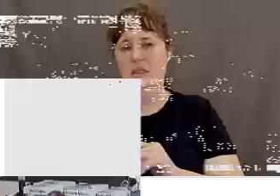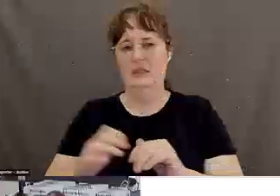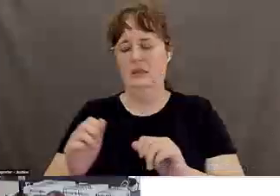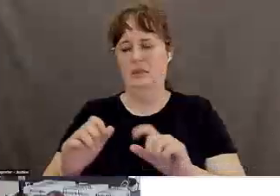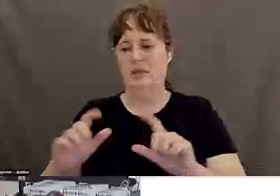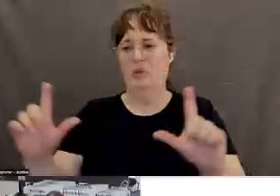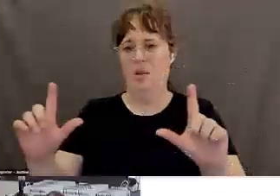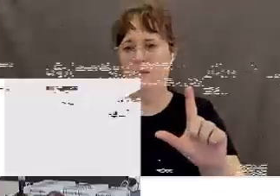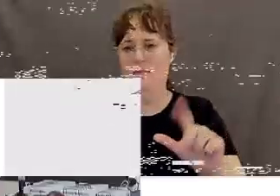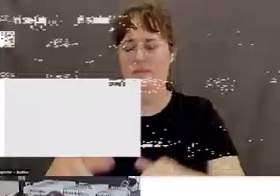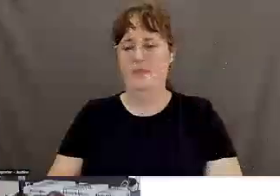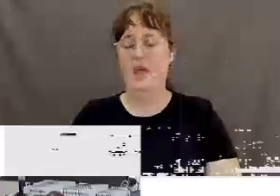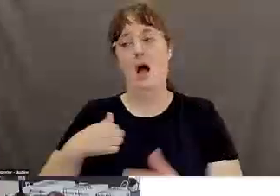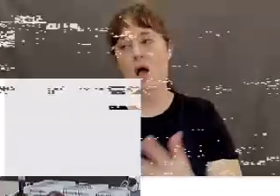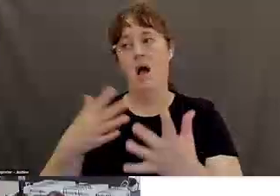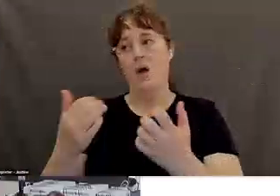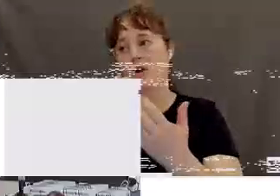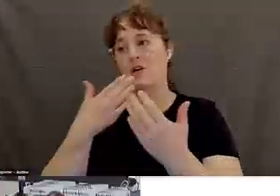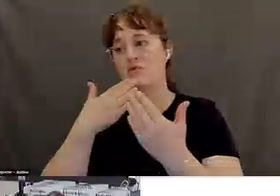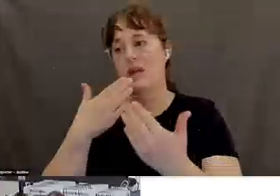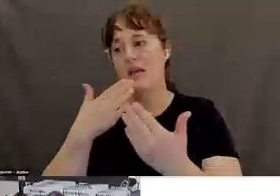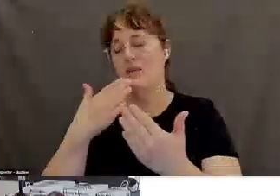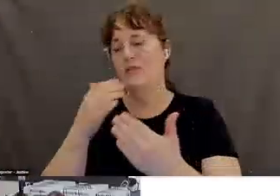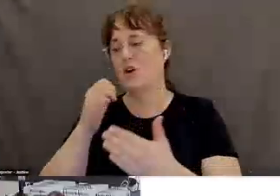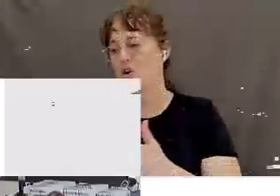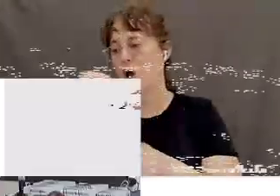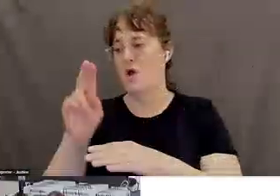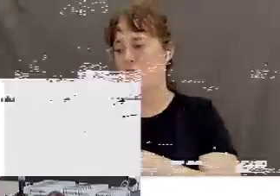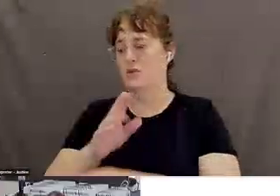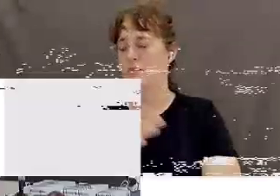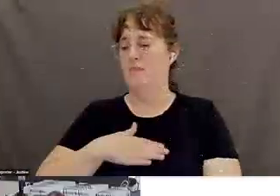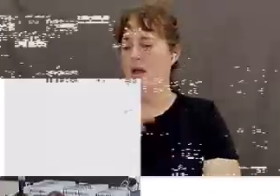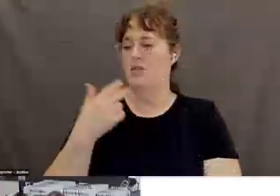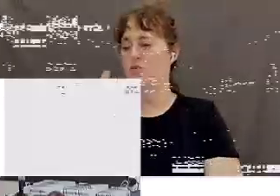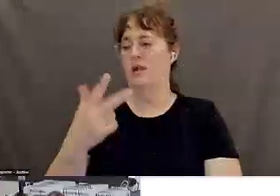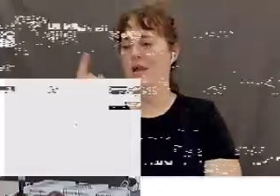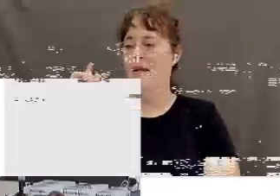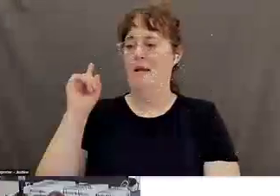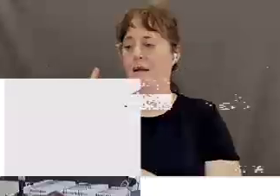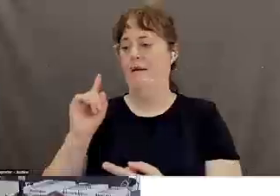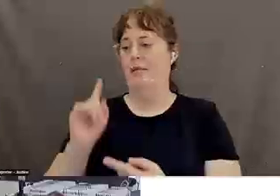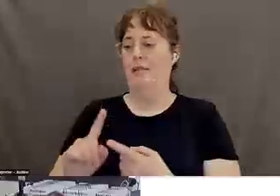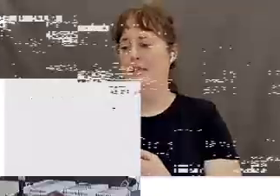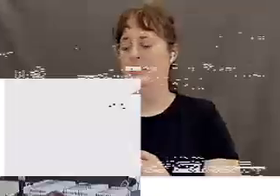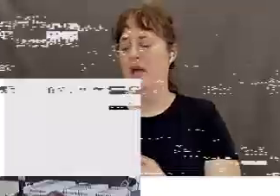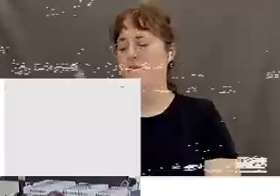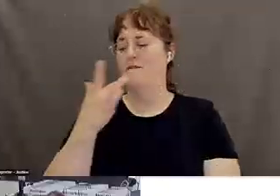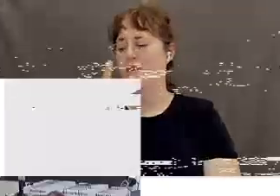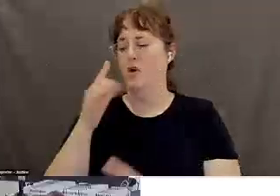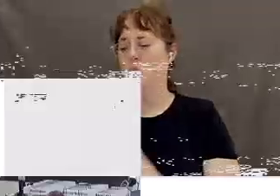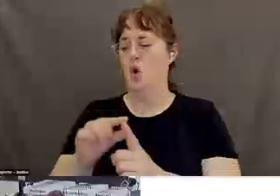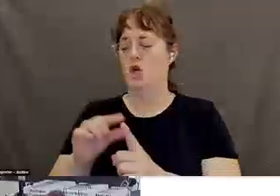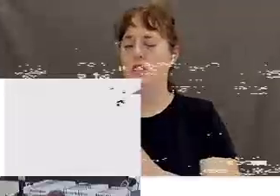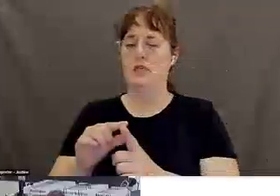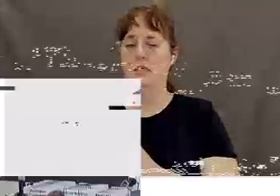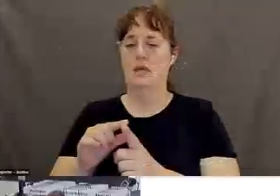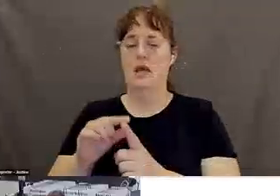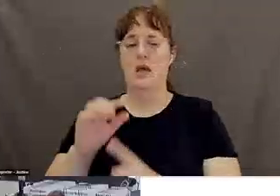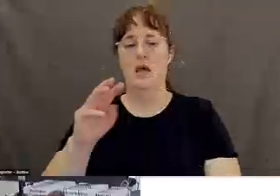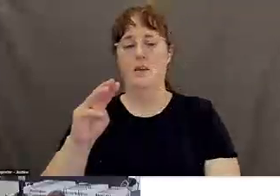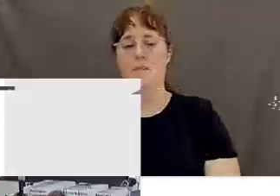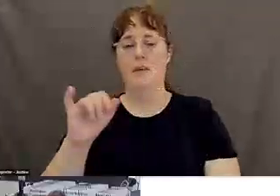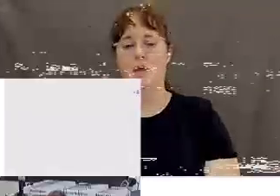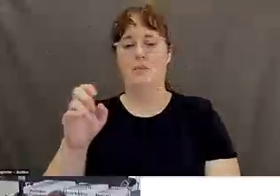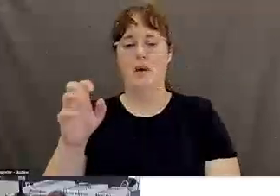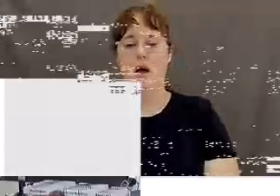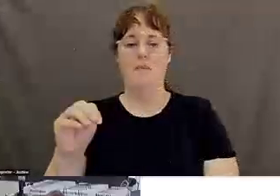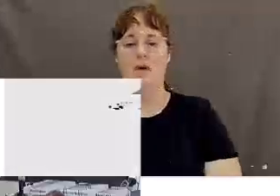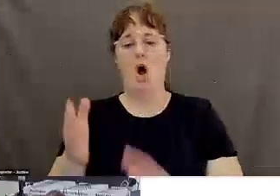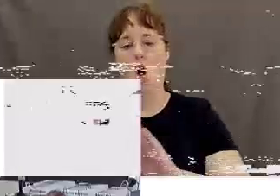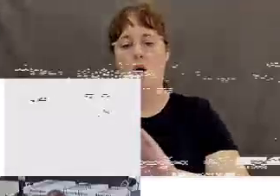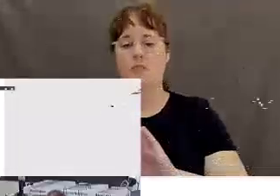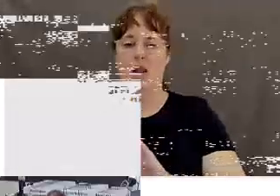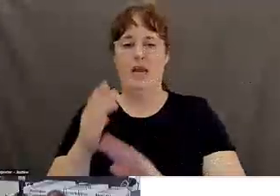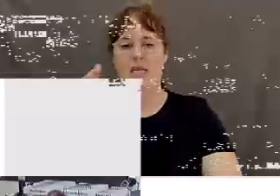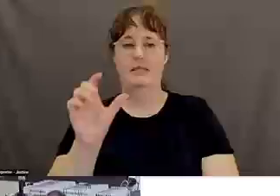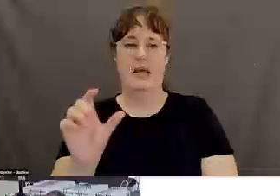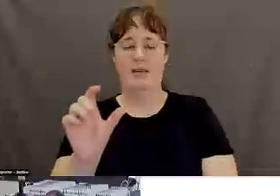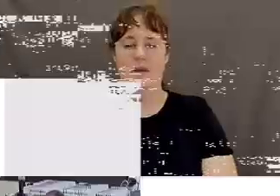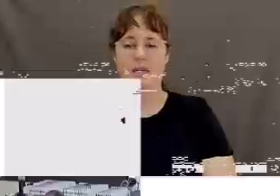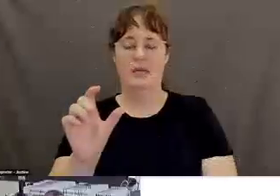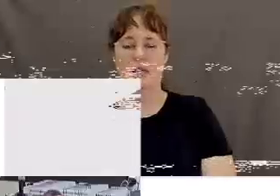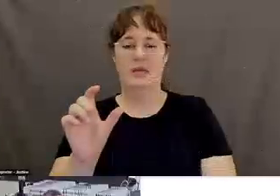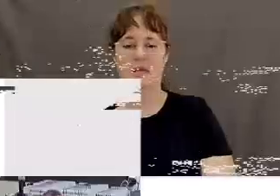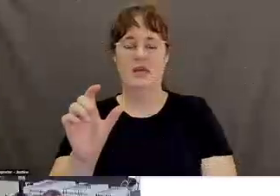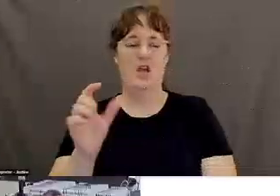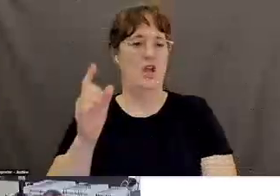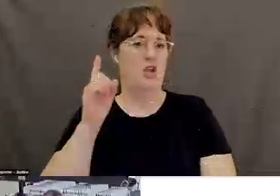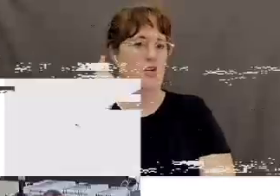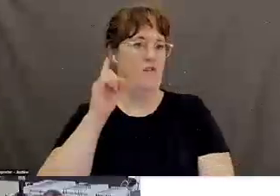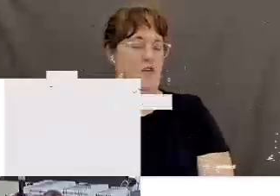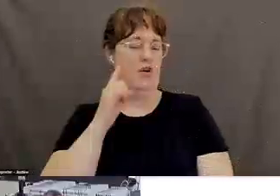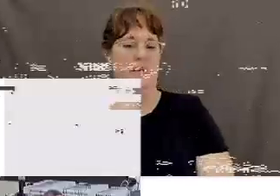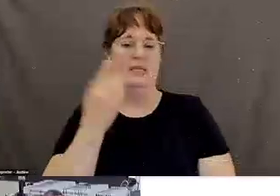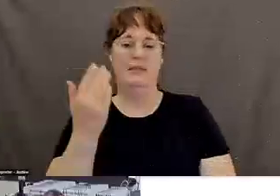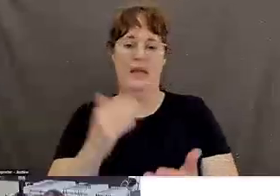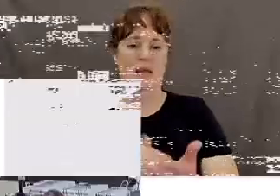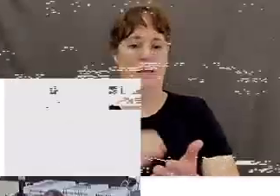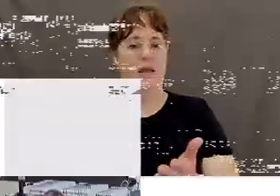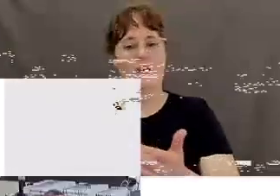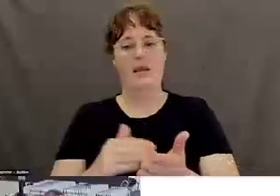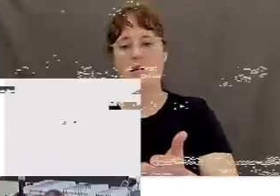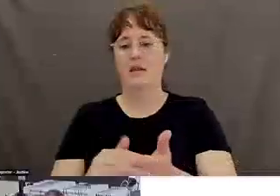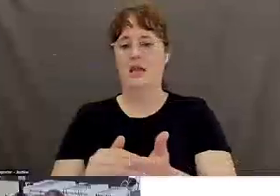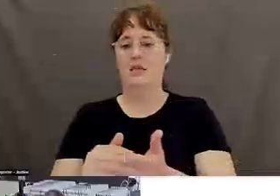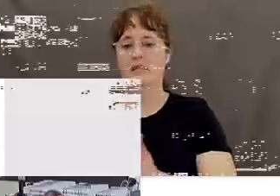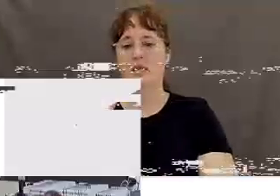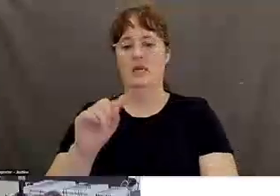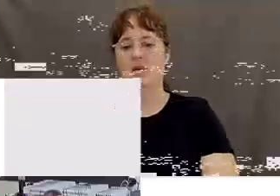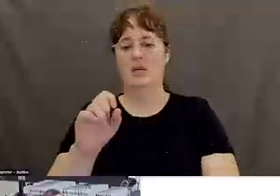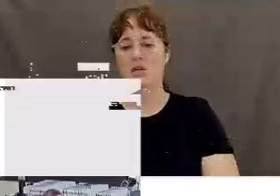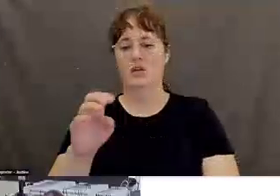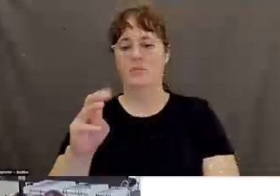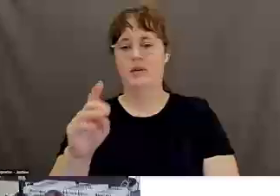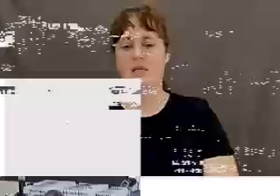Boardroom: I do want to thank you for not using my three least favorite words, minimum operating segment. You have colleagues you have heard me say time and time again, my principles in enterprise are terminus or bust, or if we're phasing, we must go further. So you have